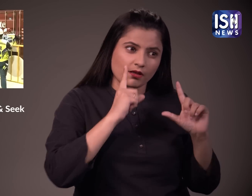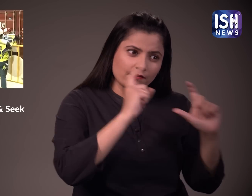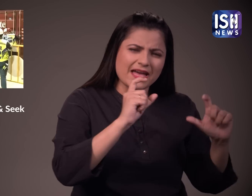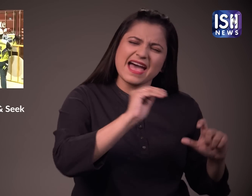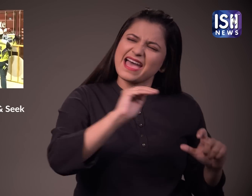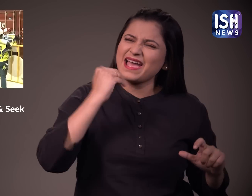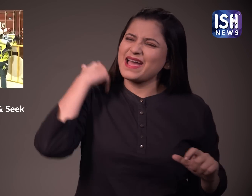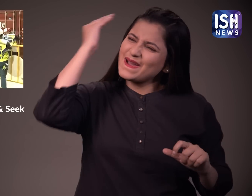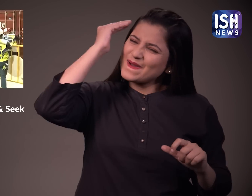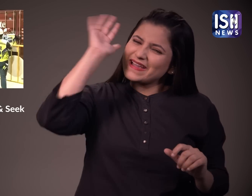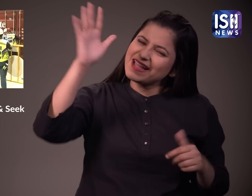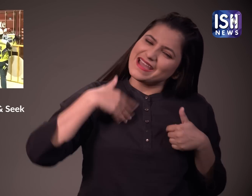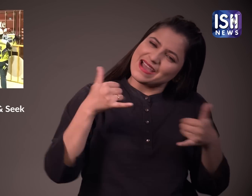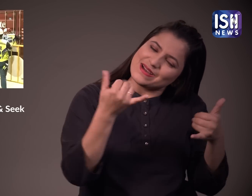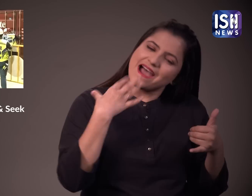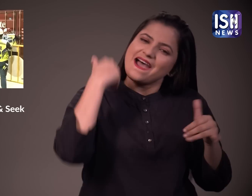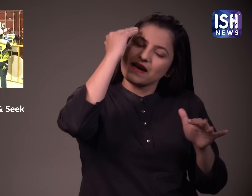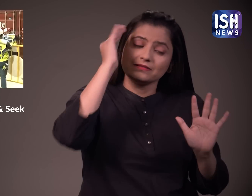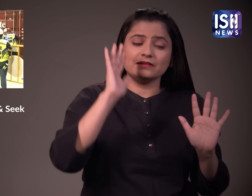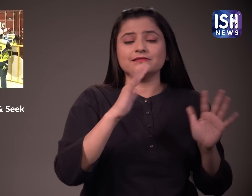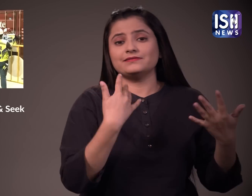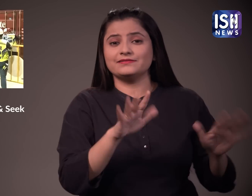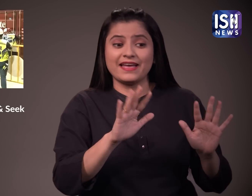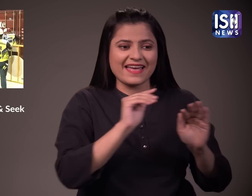so they ask the children to be careful who in turn tell them they are just playing.